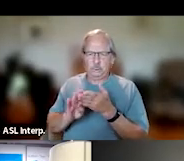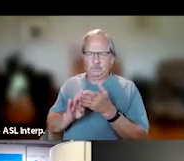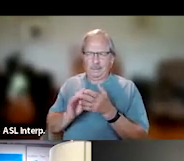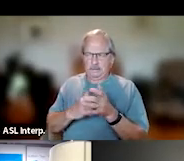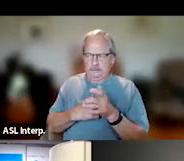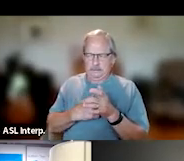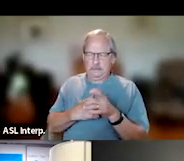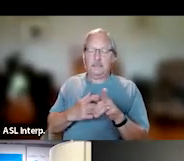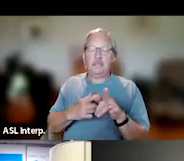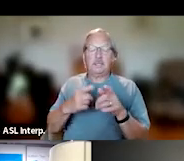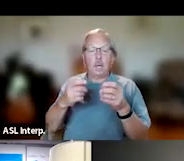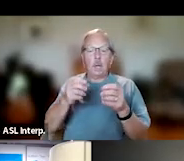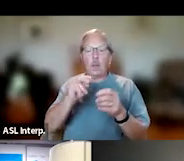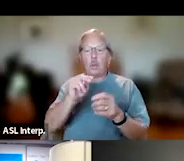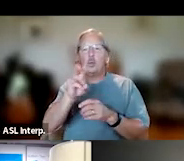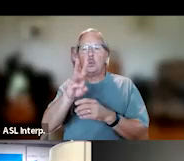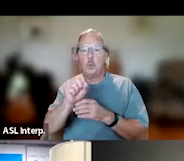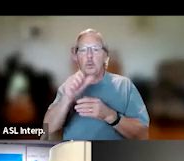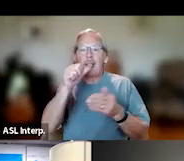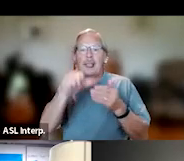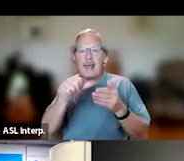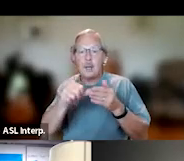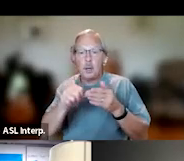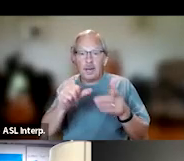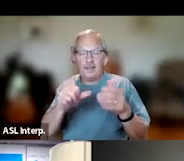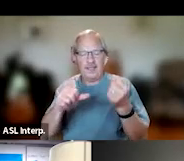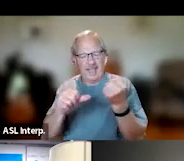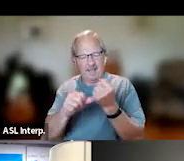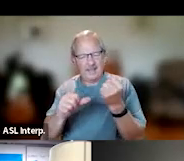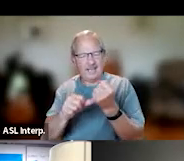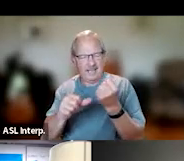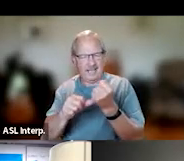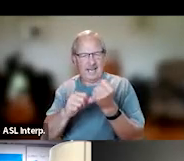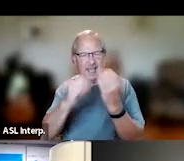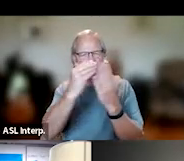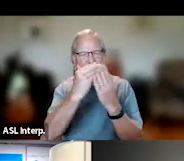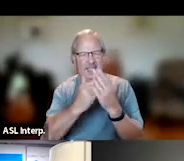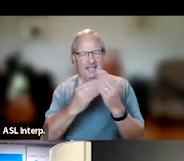The newsletter and advocates LISTSERVs messages or links to sign up from SSA.